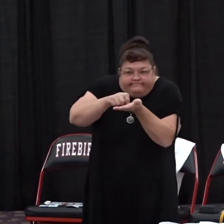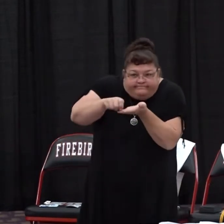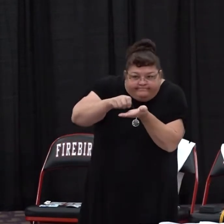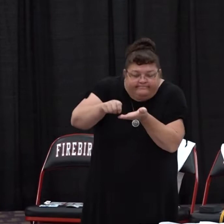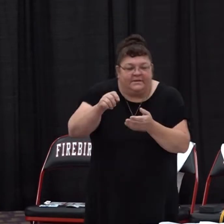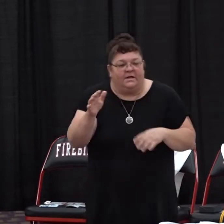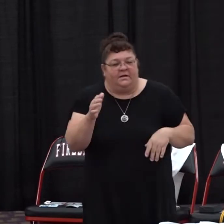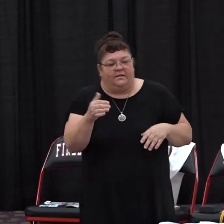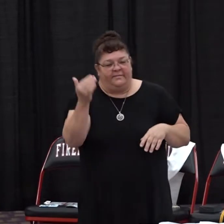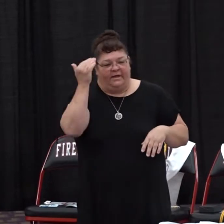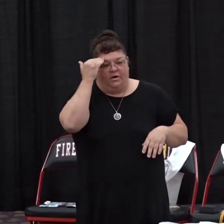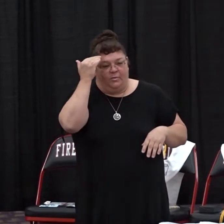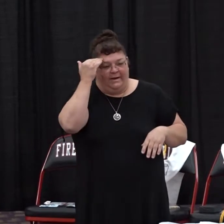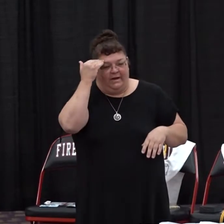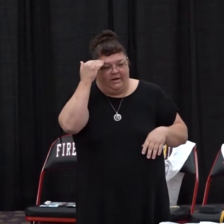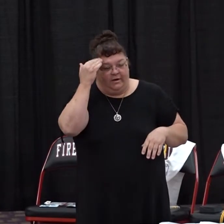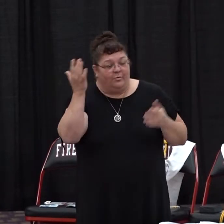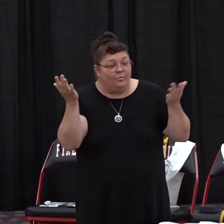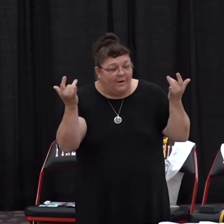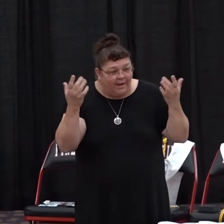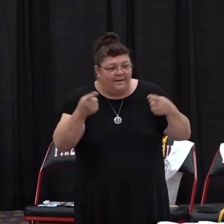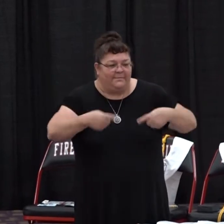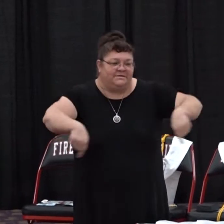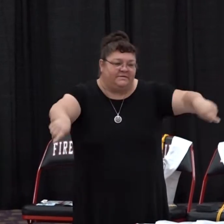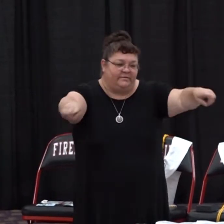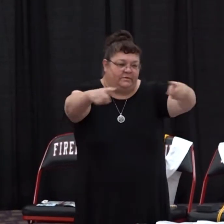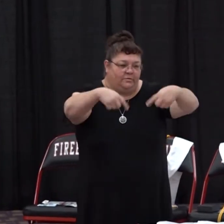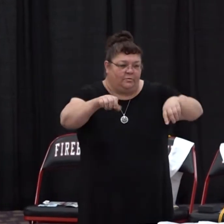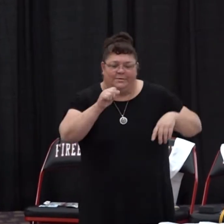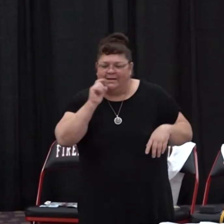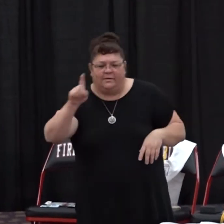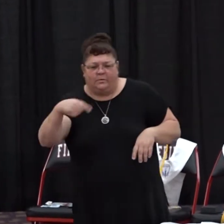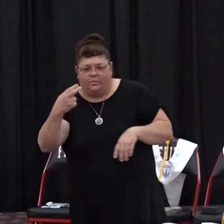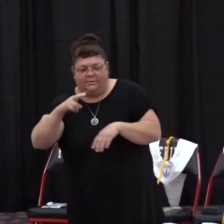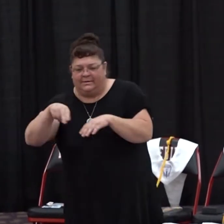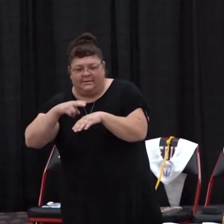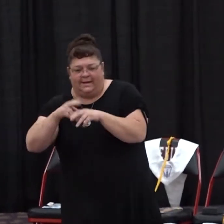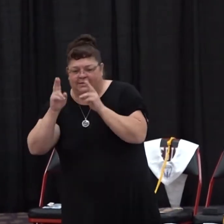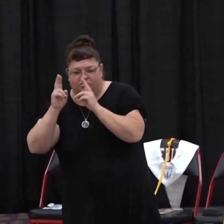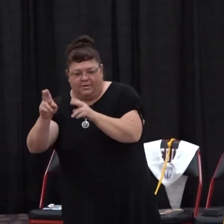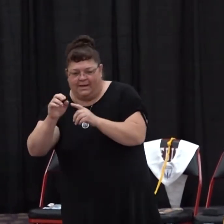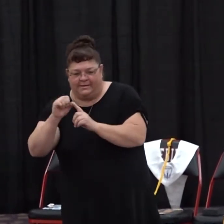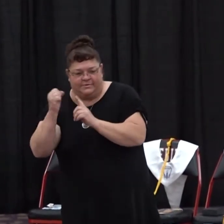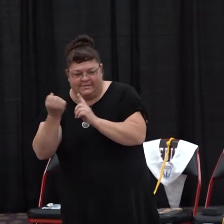And sometimes they might, "Oh!" take a minute, grab some paper and pen to write back and forth.